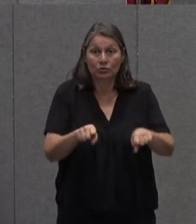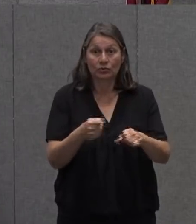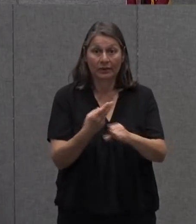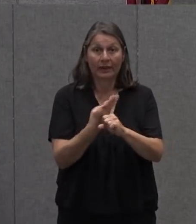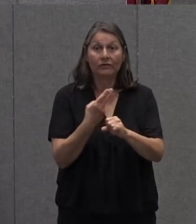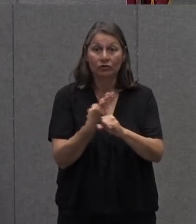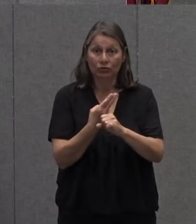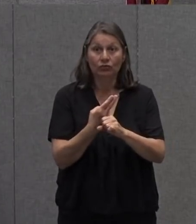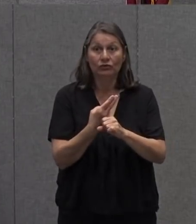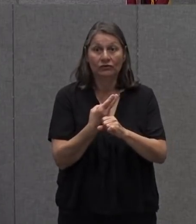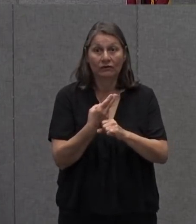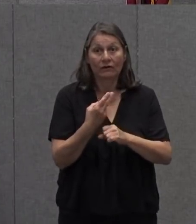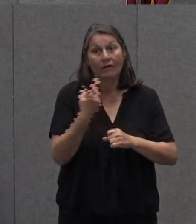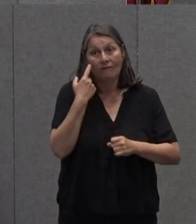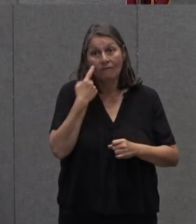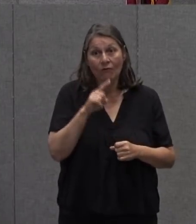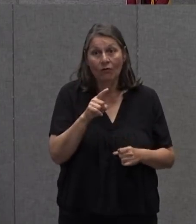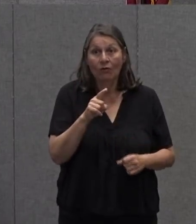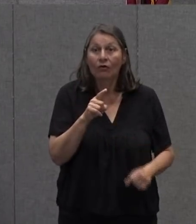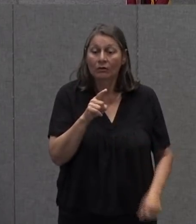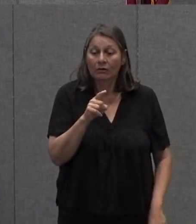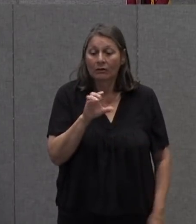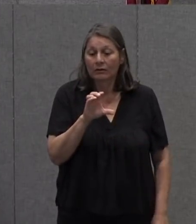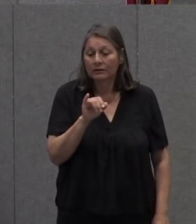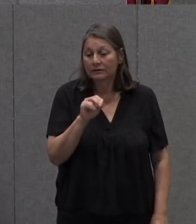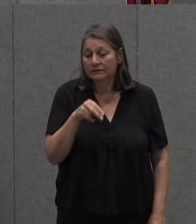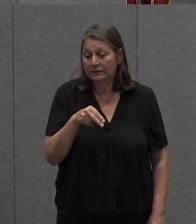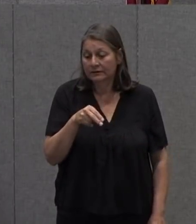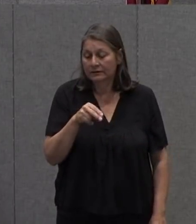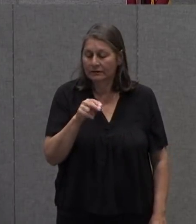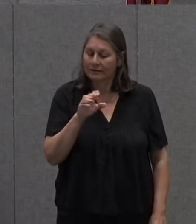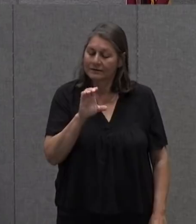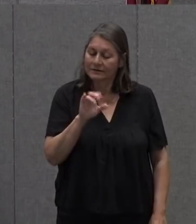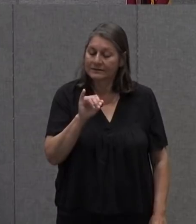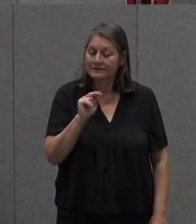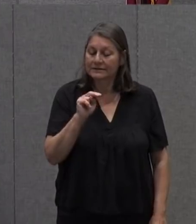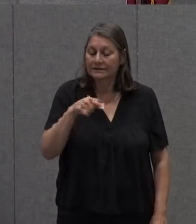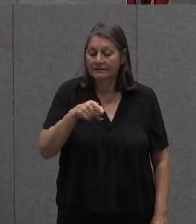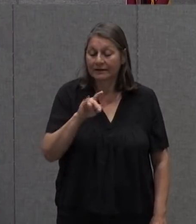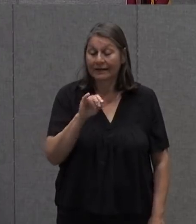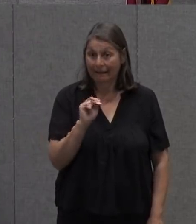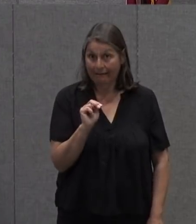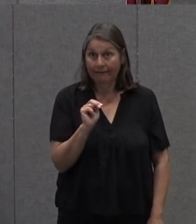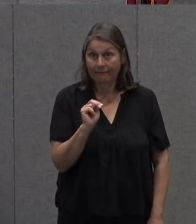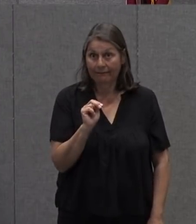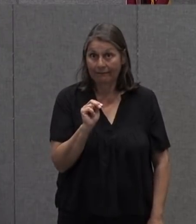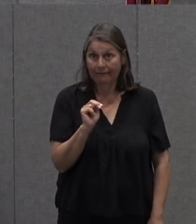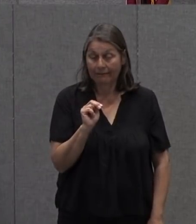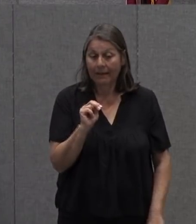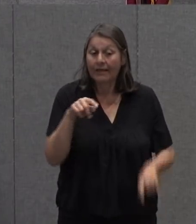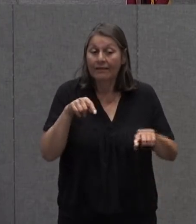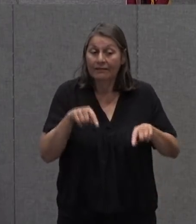in your Cinquain. So this week, one of our vocabulary words was the word,